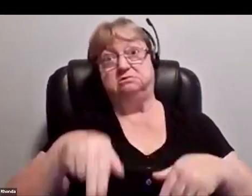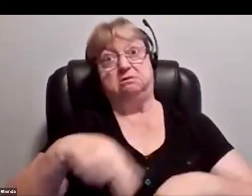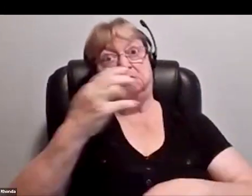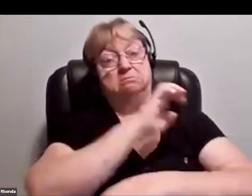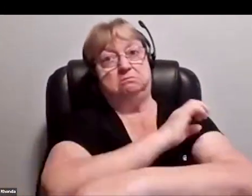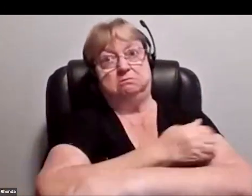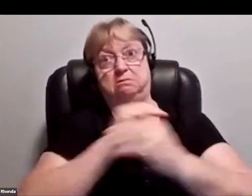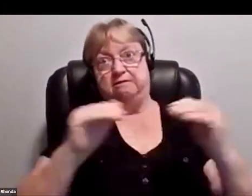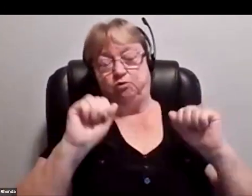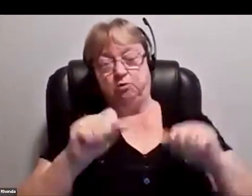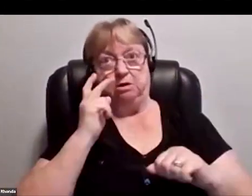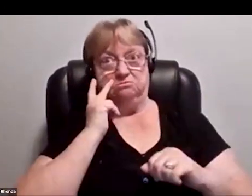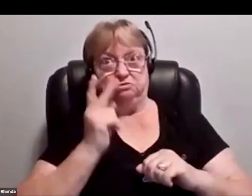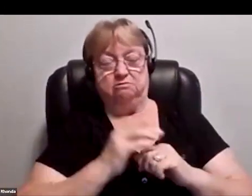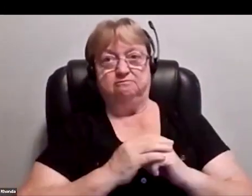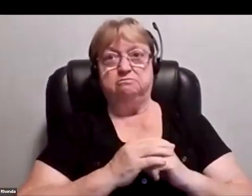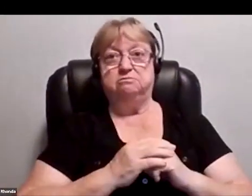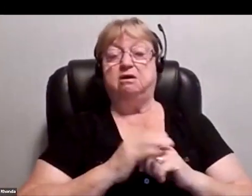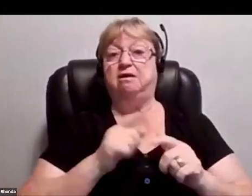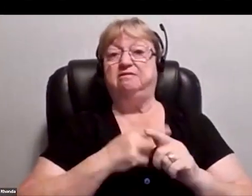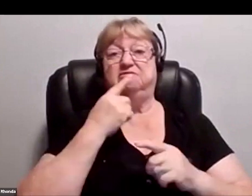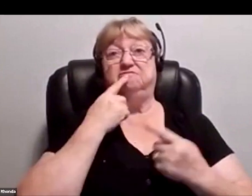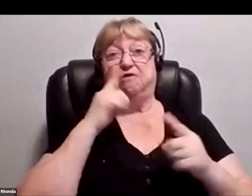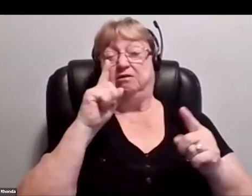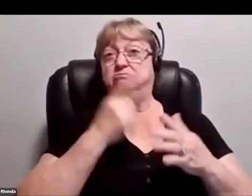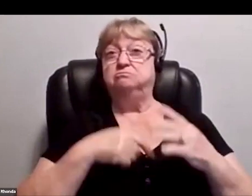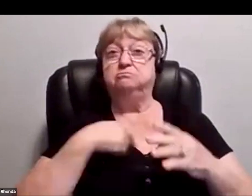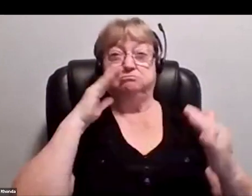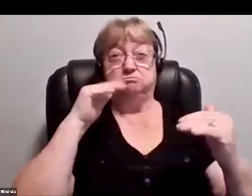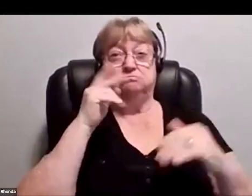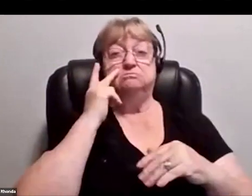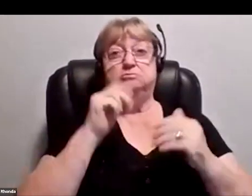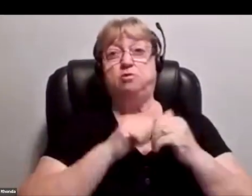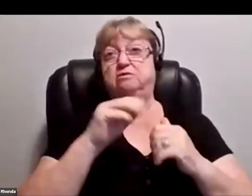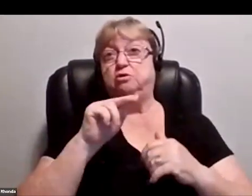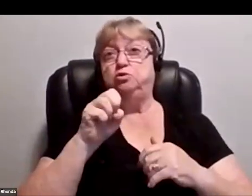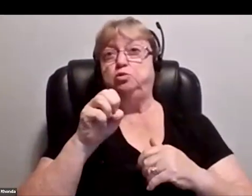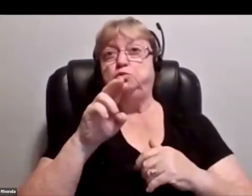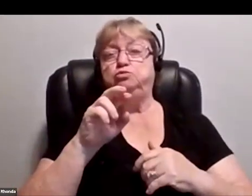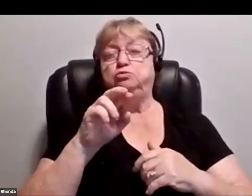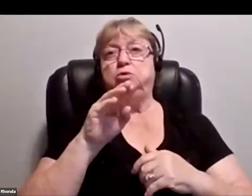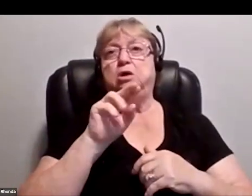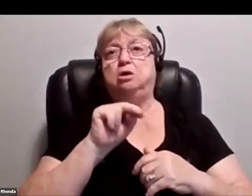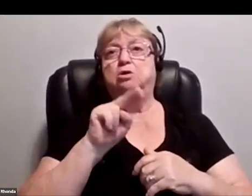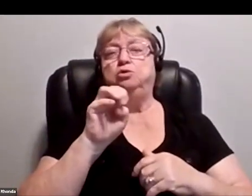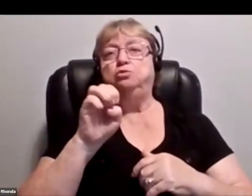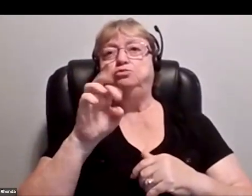Then, finally, what we expected to see with neutrinos through the predictions, our analysis expectations,